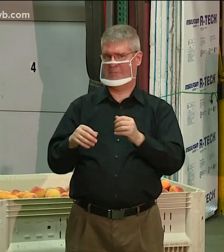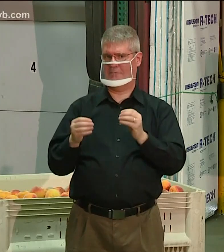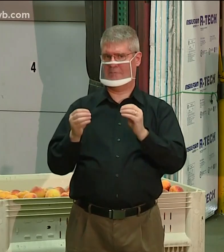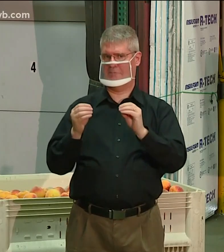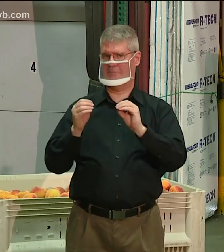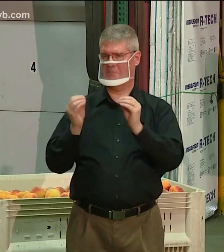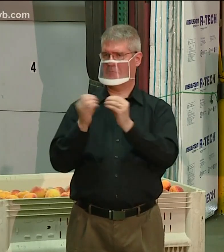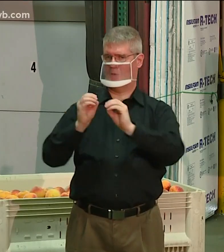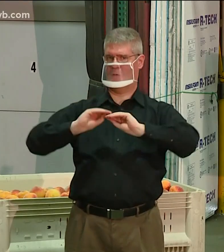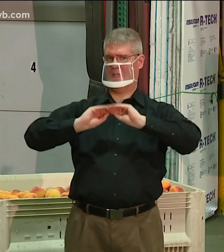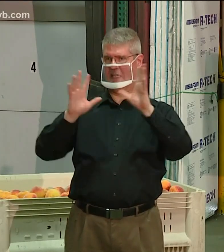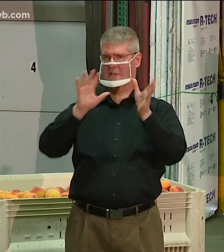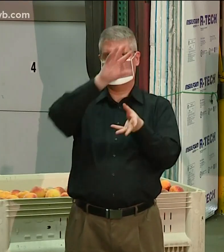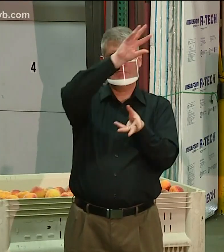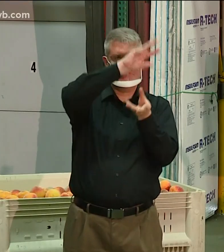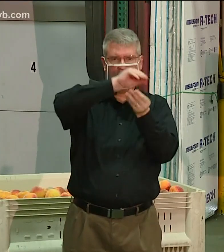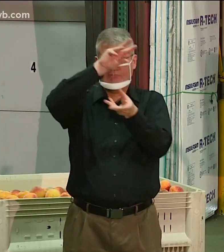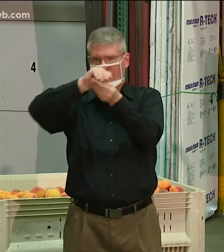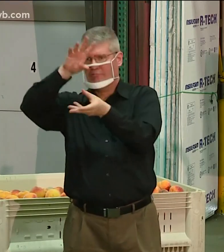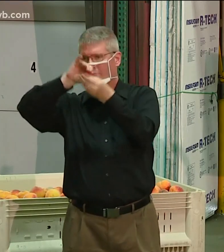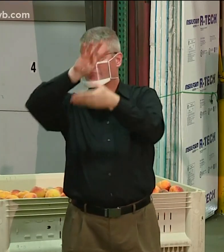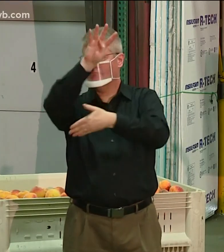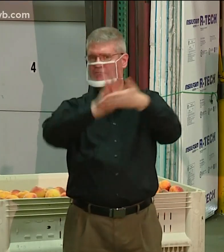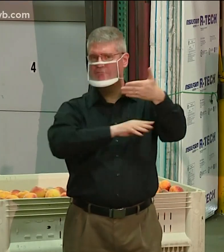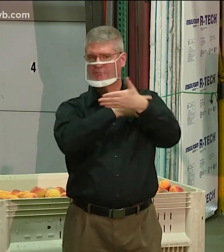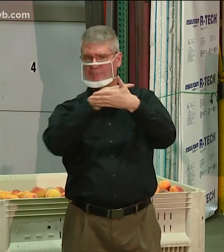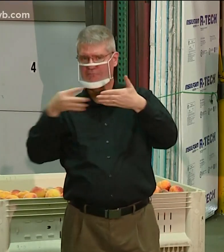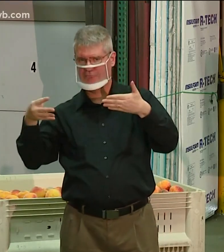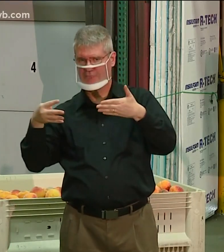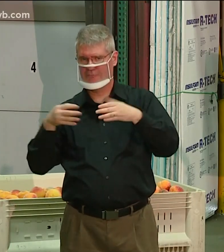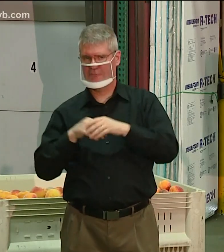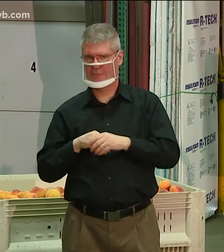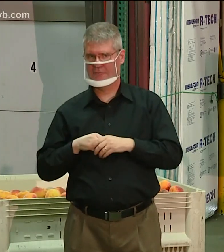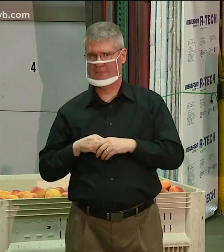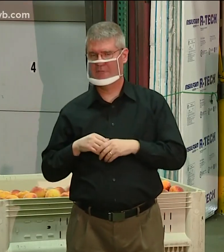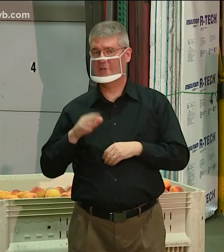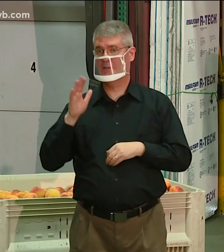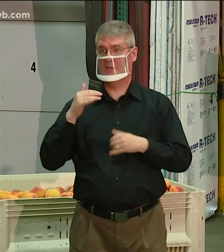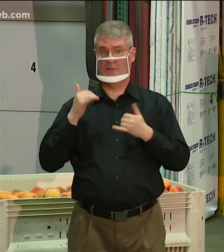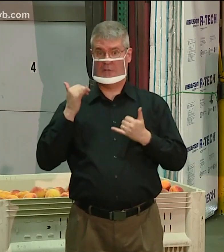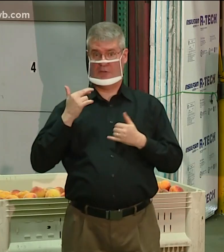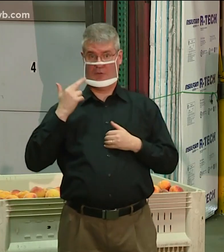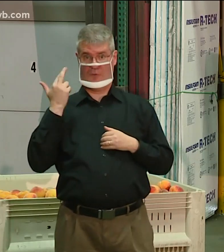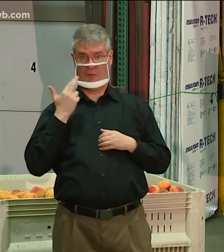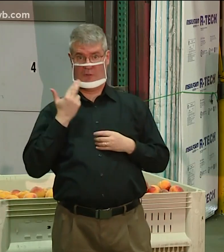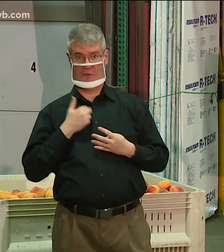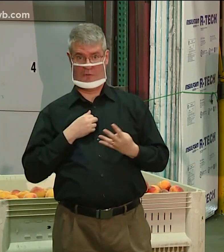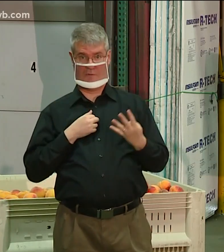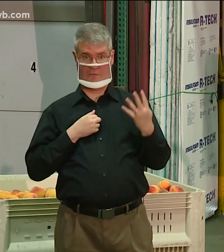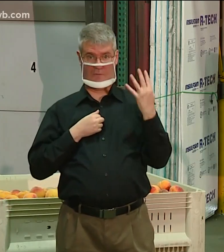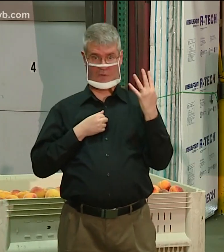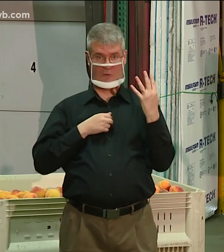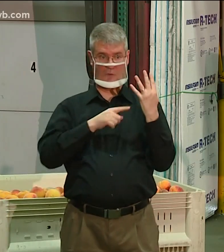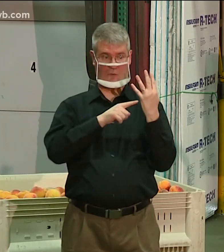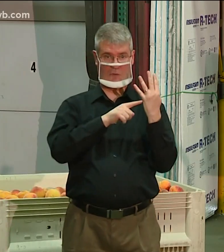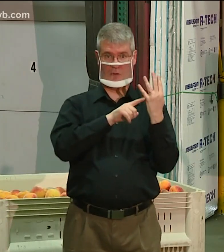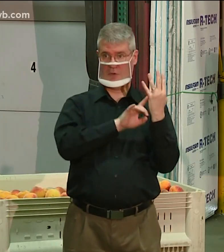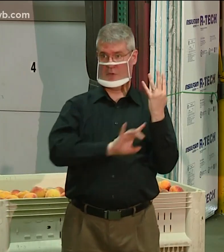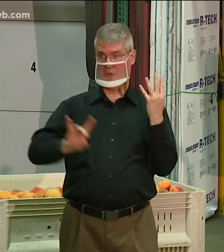ONES. WE ARE CONSTANTLY ONES. WE ARE CONSTANTLY LOOKING ONES. WE ARE CONSTANTLY LOOKING AT ONES. WE ARE CONSTANTLY LOOKING AT DOES ONES. WE ARE CONSTANTLY LOOKING AT DOES THAT WE ARE CONSTANTLY LOOKING AT DOES THAT WE ARE CONSTANTLY LOOKING AT DOES THAT METRIC WE ARE CONSTANTLY LOOKING AT DOES THAT METRIC REALLY WE ARE CONSTANTLY LOOKING AT DOES THAT METRIC REALLY MEASURE LOOKING AT DOES THAT METRIC REALLY MEASURE LOOKING AT DOES THAT METRIC REALLY MEASURE OUR LOOKING AT DOES THAT METRIC REALLY MEASURE OUR HEALTHCARE METRIC REALLY MEASURE OUR HEALTHCARE METRIC REALLY MEASURE OUR HEALTHCARE CAPACITY METRIC REALLY MEASURE OUR HEALTHCARE CAPACITY GOING OUR HEALTHCARE CAPACITY GOING OUR HEALTHCARE CAPACITY GOING FORWARD. CAPACITY GOING FORWARD. CAPACITY GOING FORWARD. I CAPACITY GOING FORWARD. I REALLY